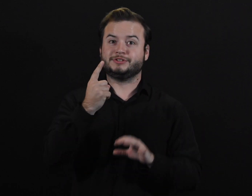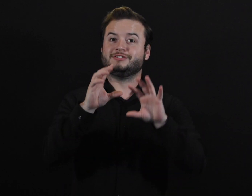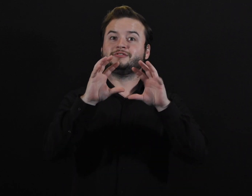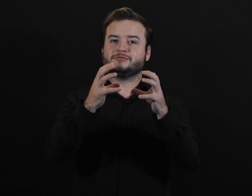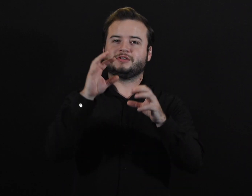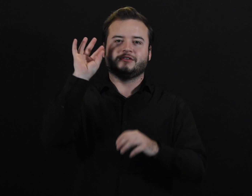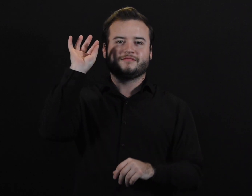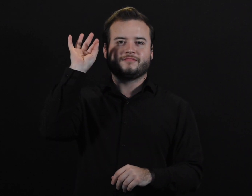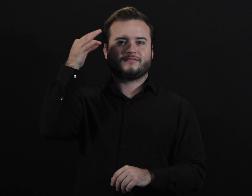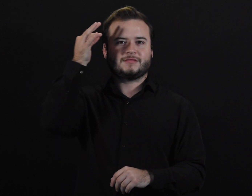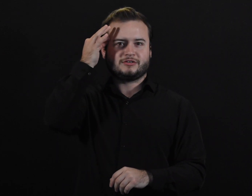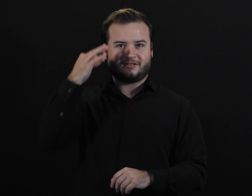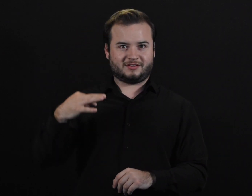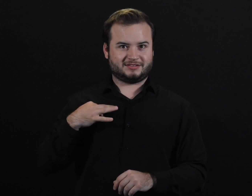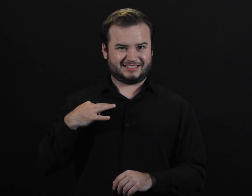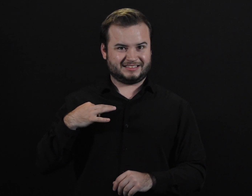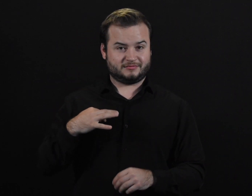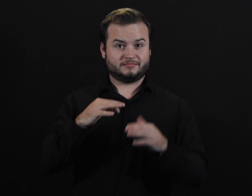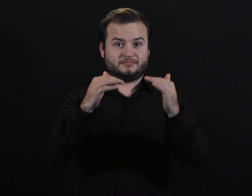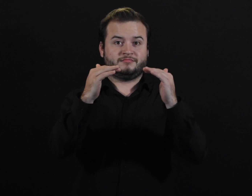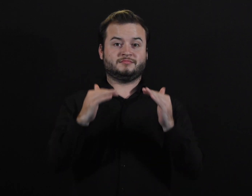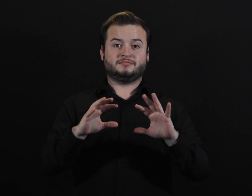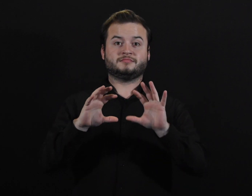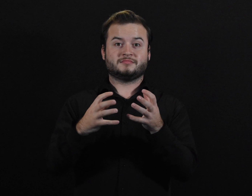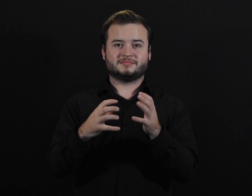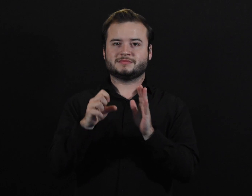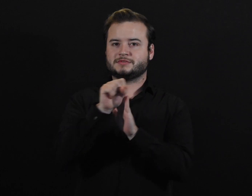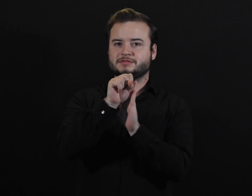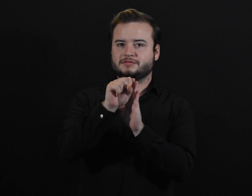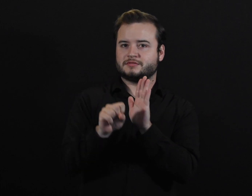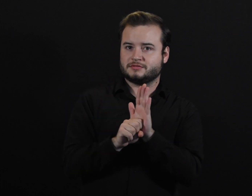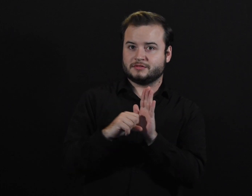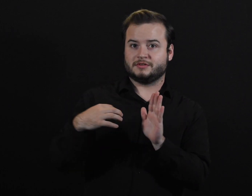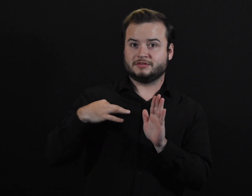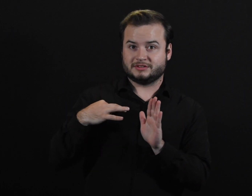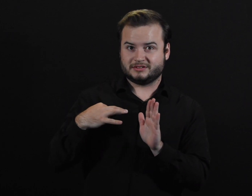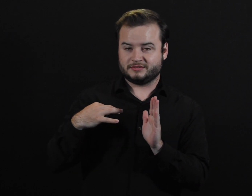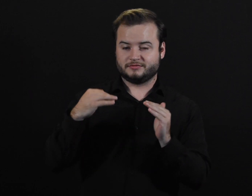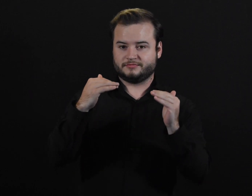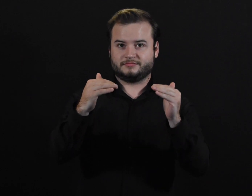Federal Candidates State Candidates